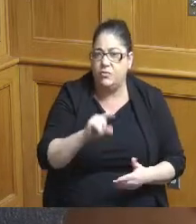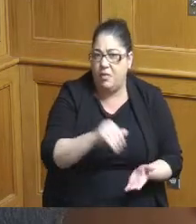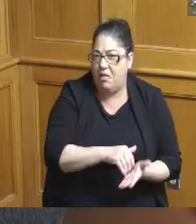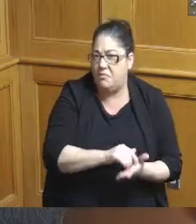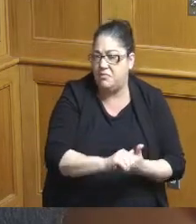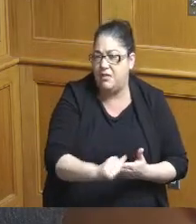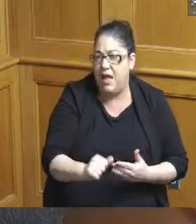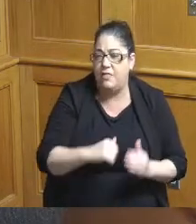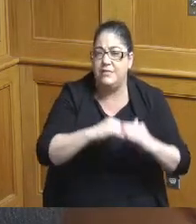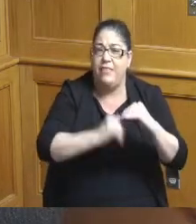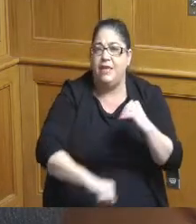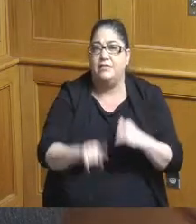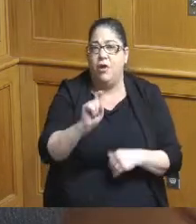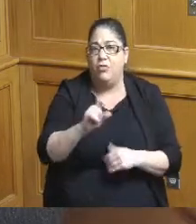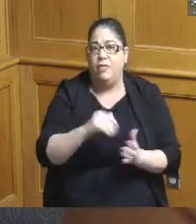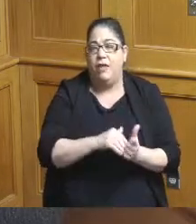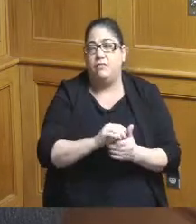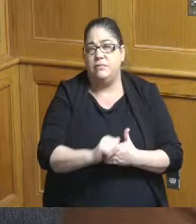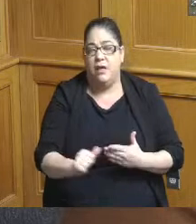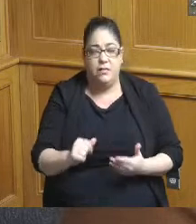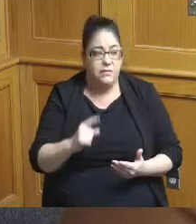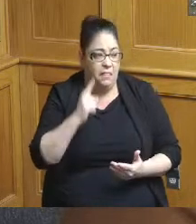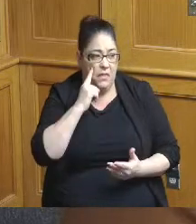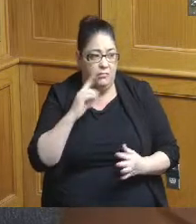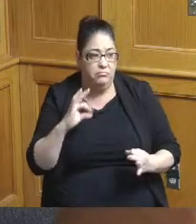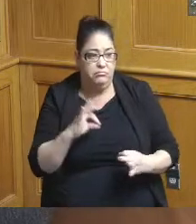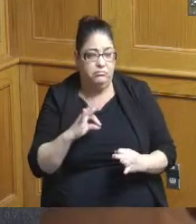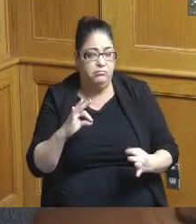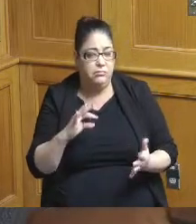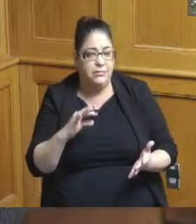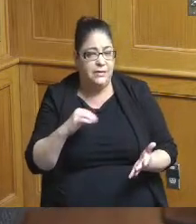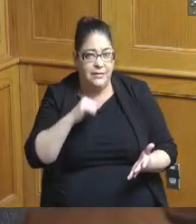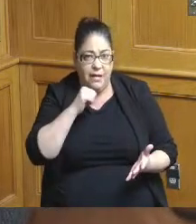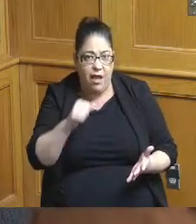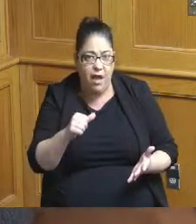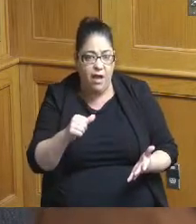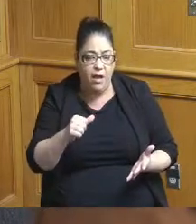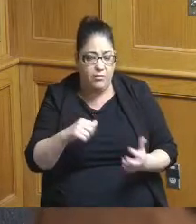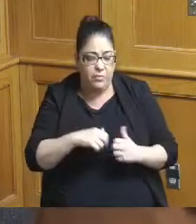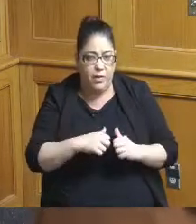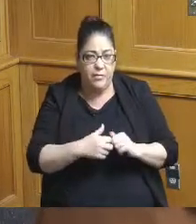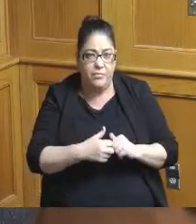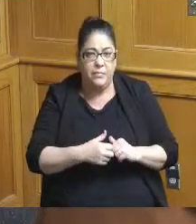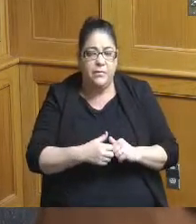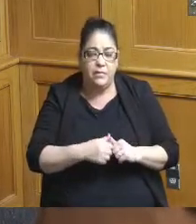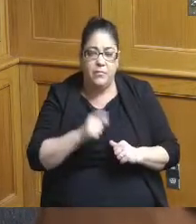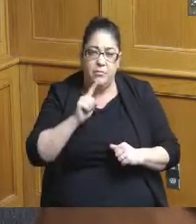than a hundred thousand dollars I don't think that's uh that would be an accurate number for